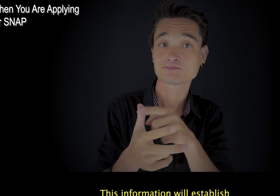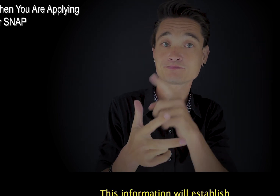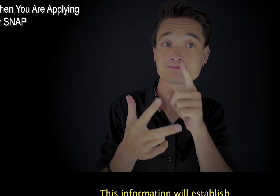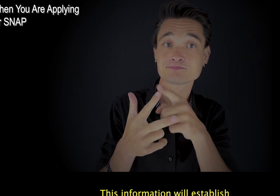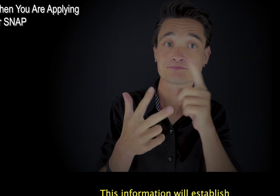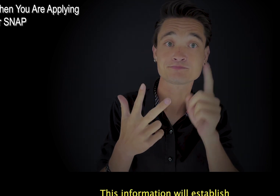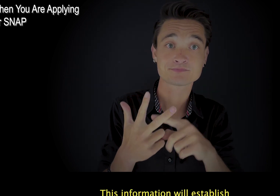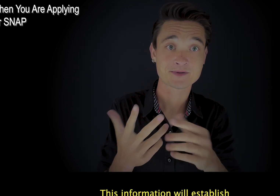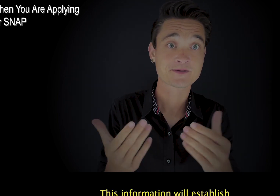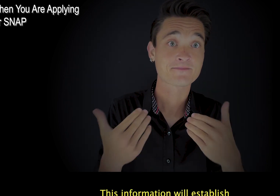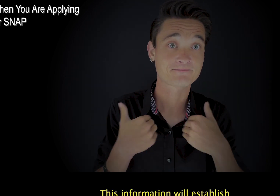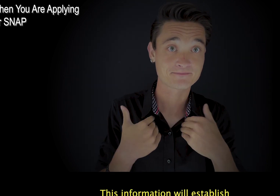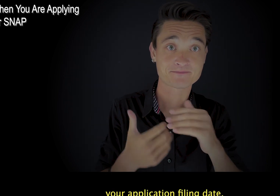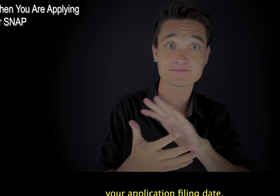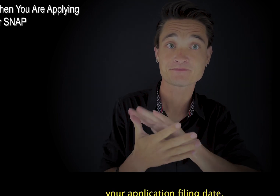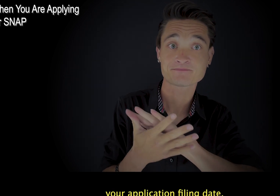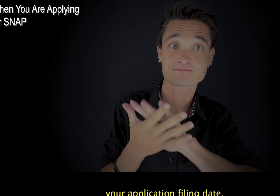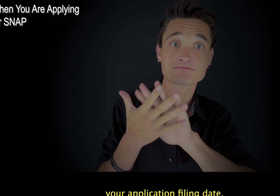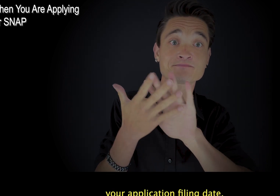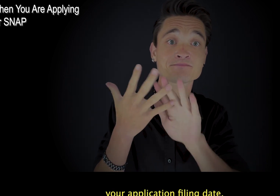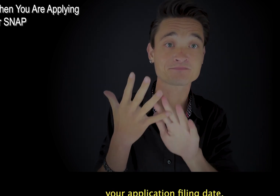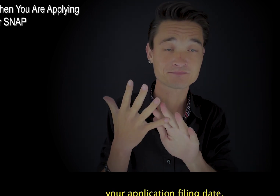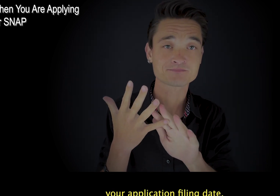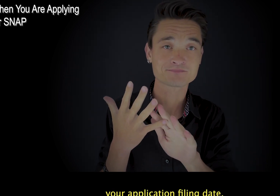This information will establish your application filing date.